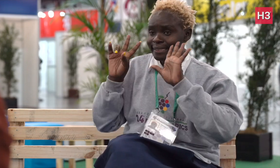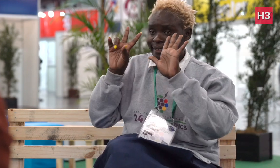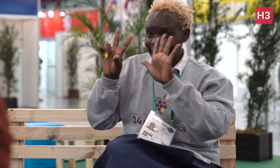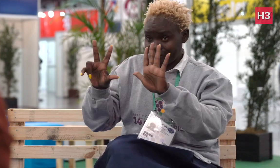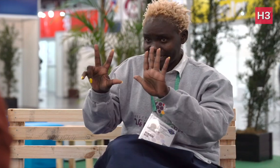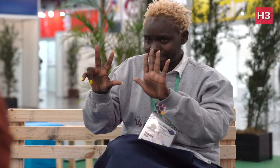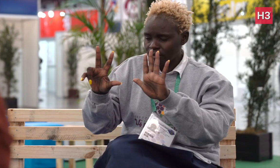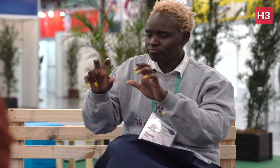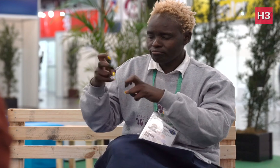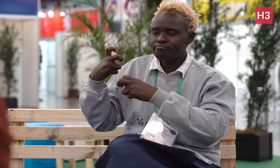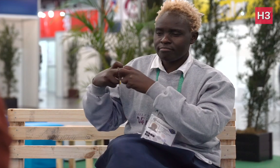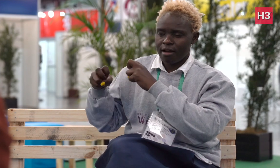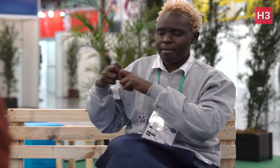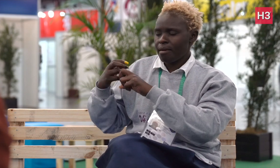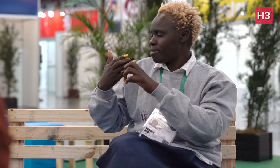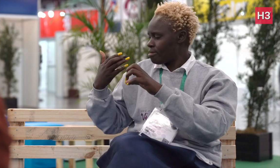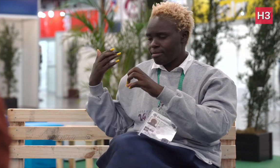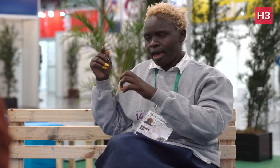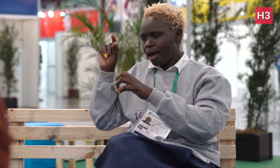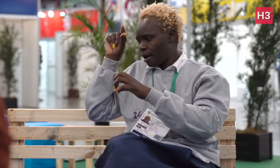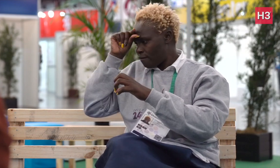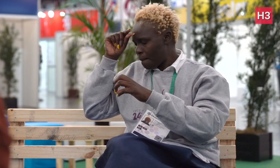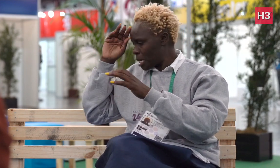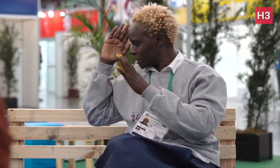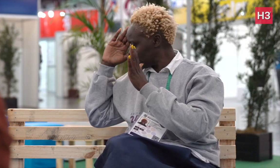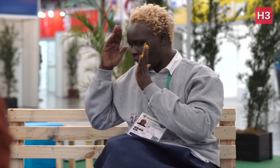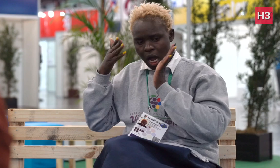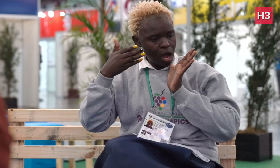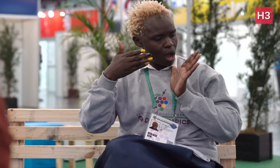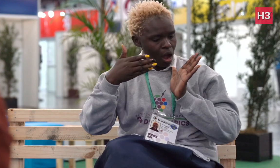with the government because they focused